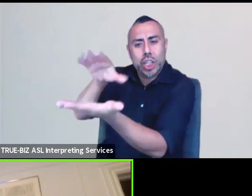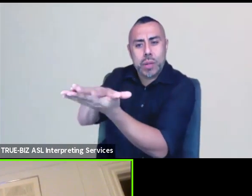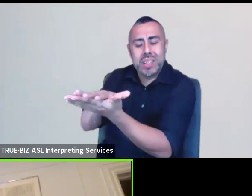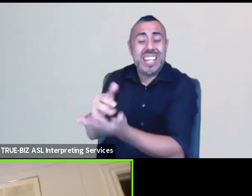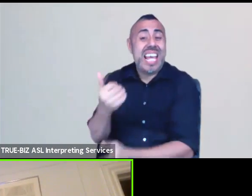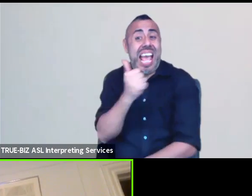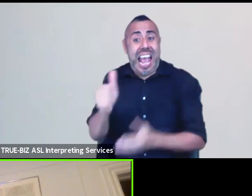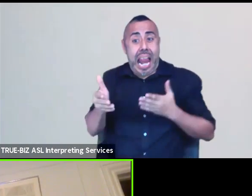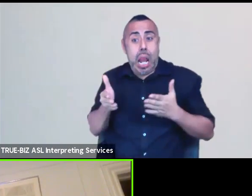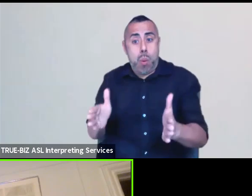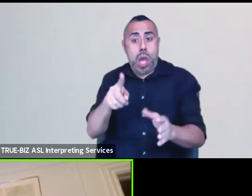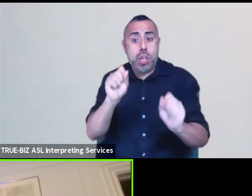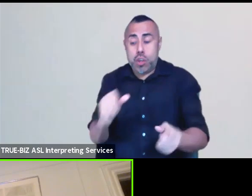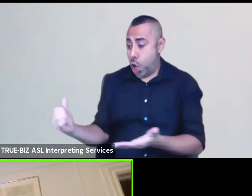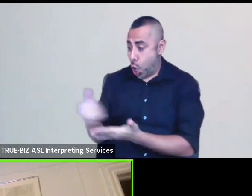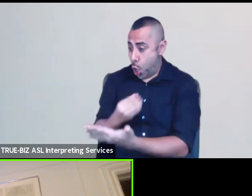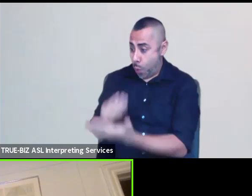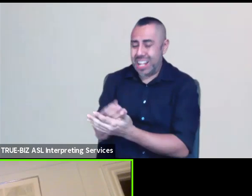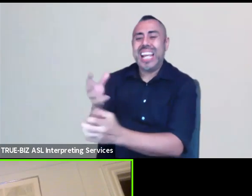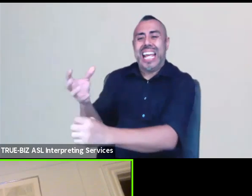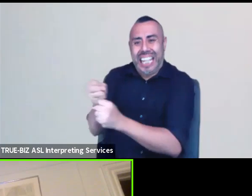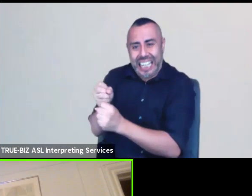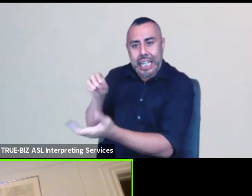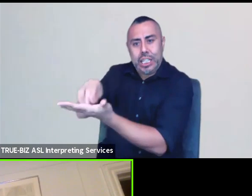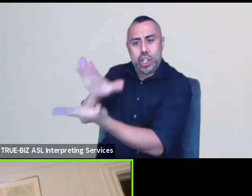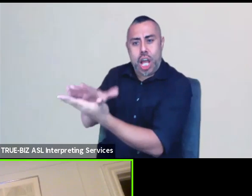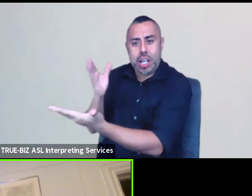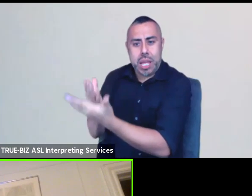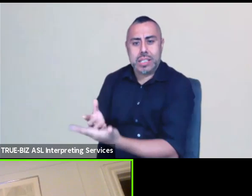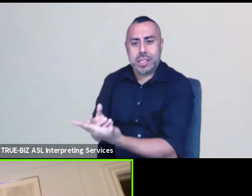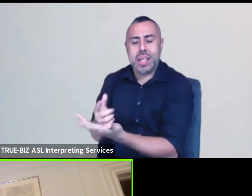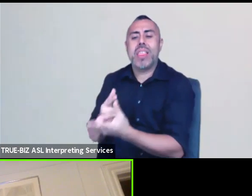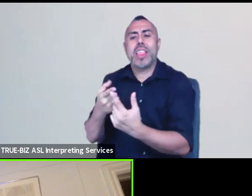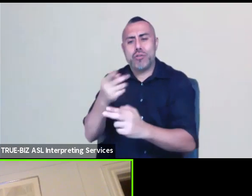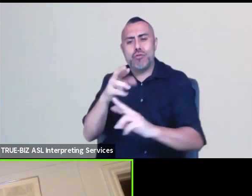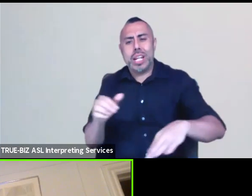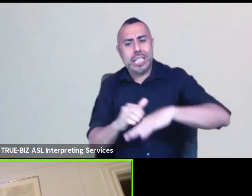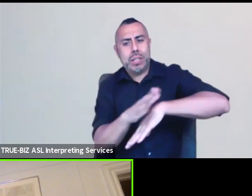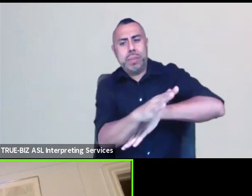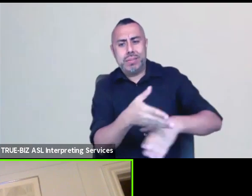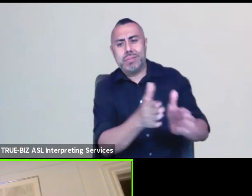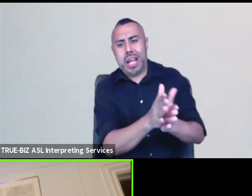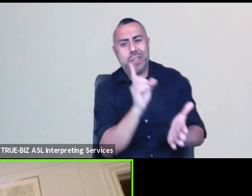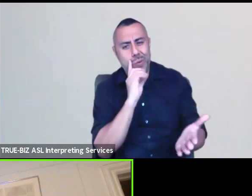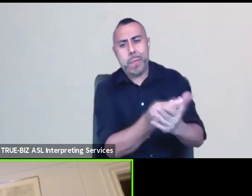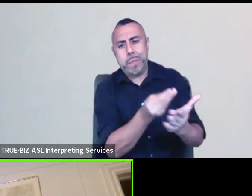so that you'll be ready to submit things. The other thing is you want to have a strong history